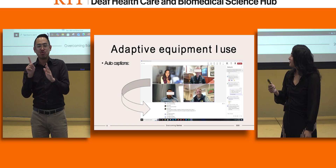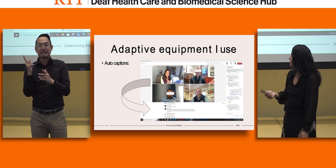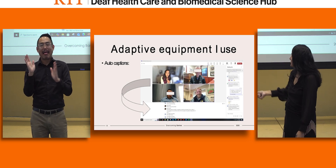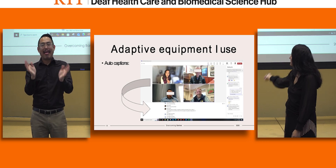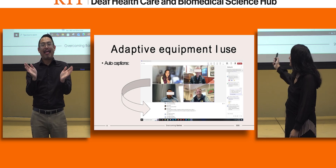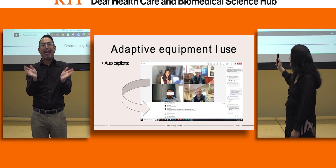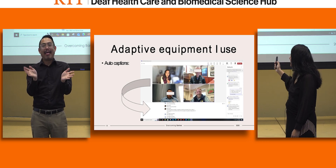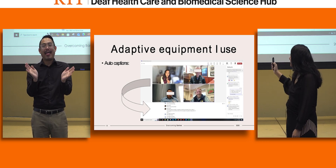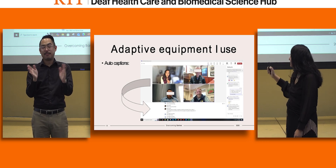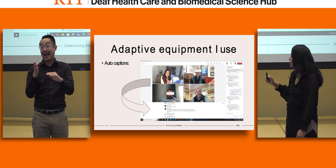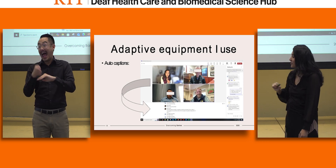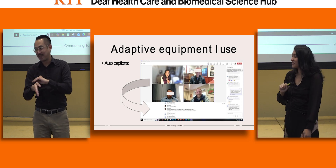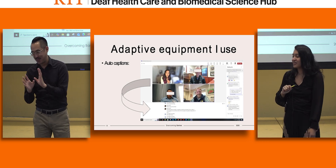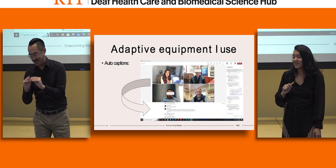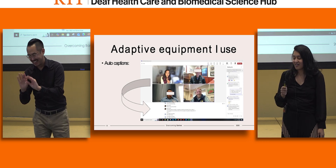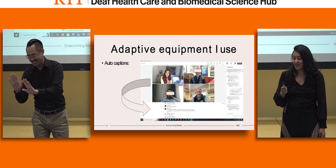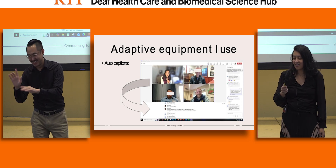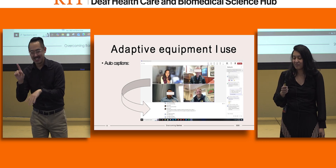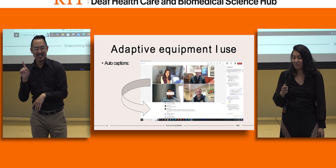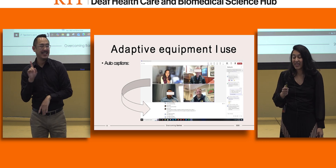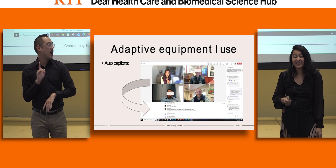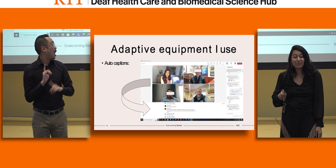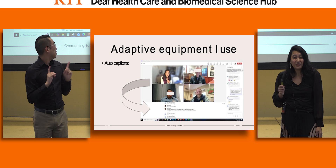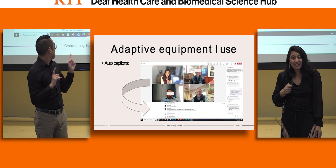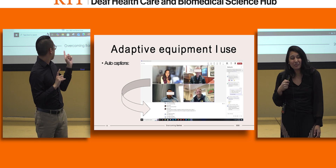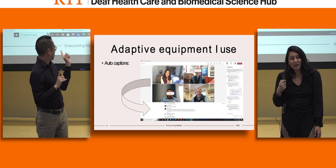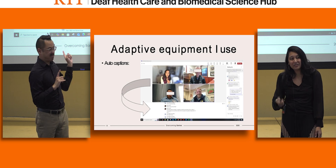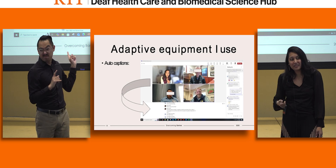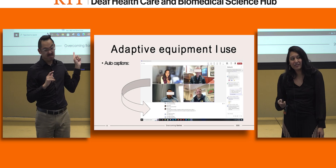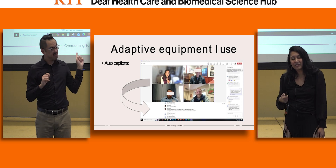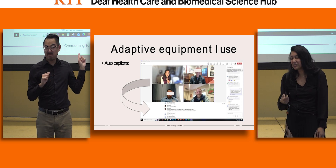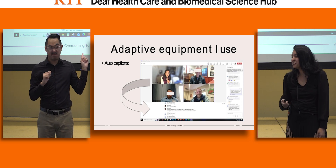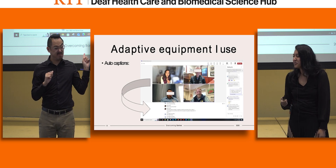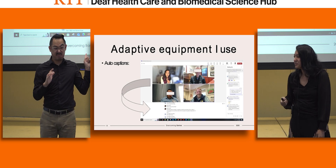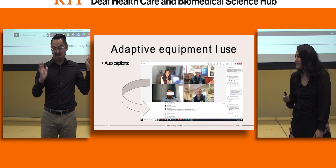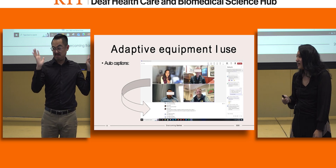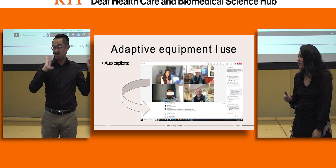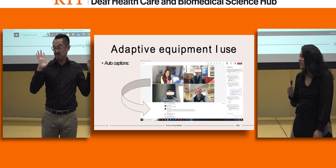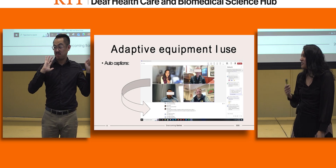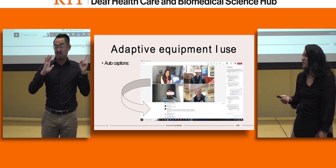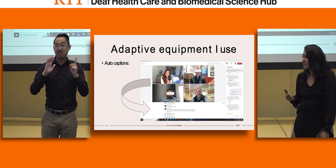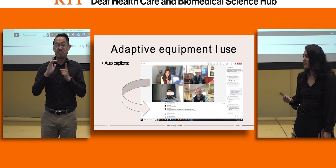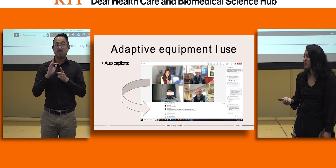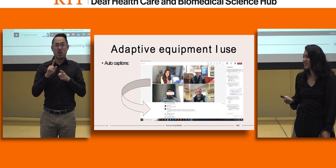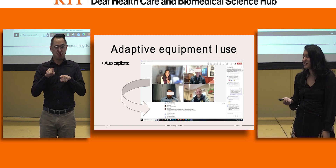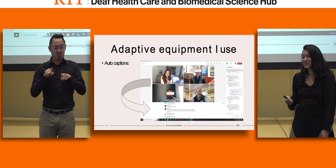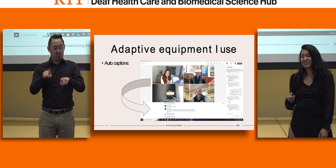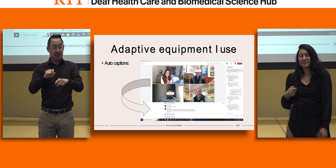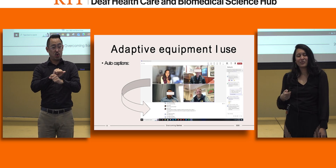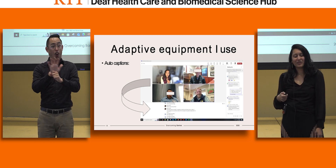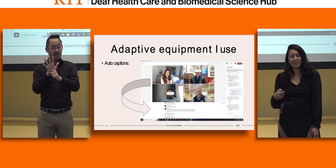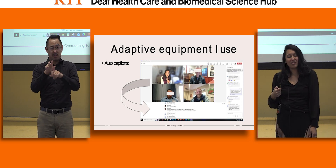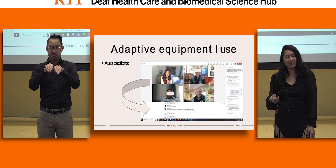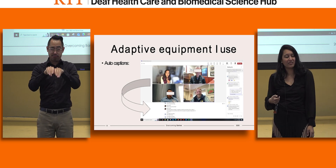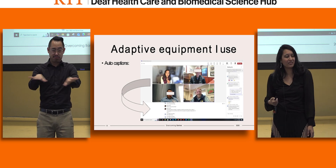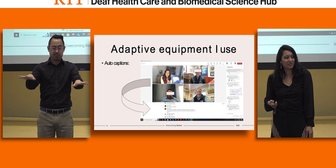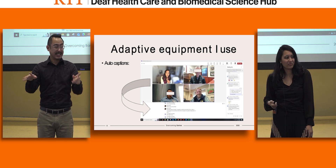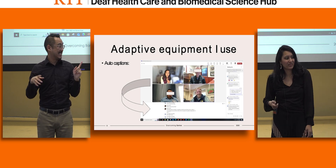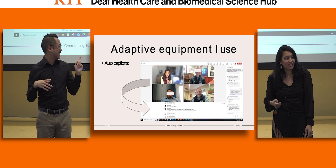But just to give you an example-- and this was not widely available in the middle of the pandemic for all systems--